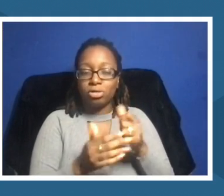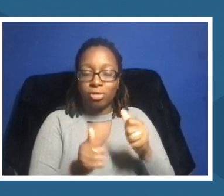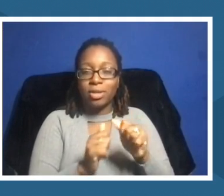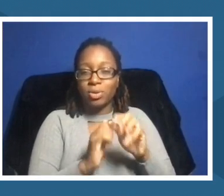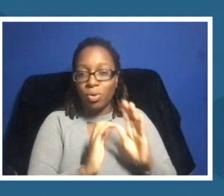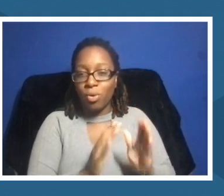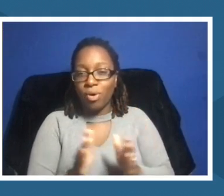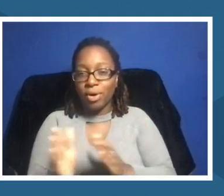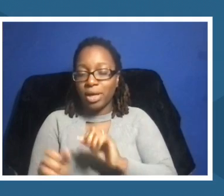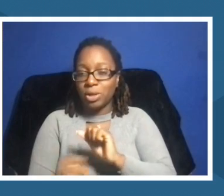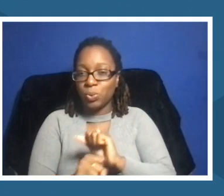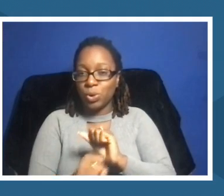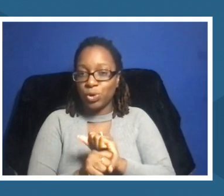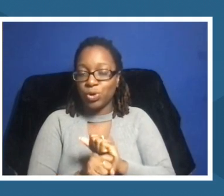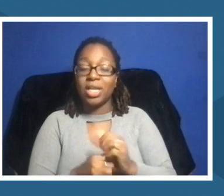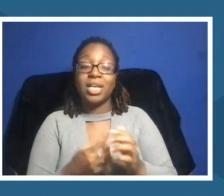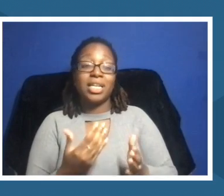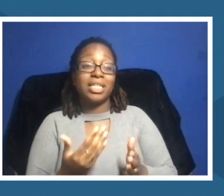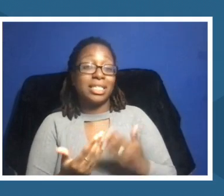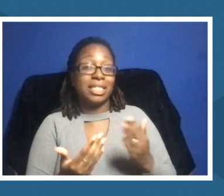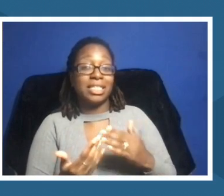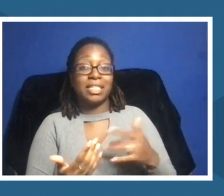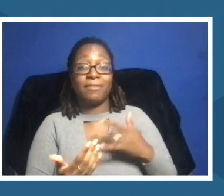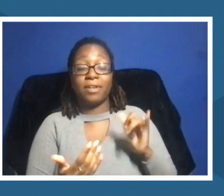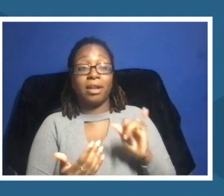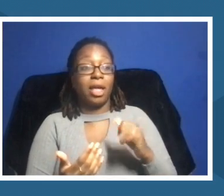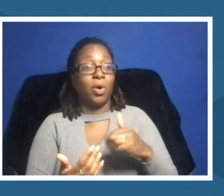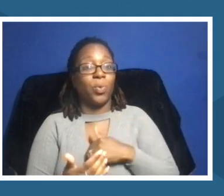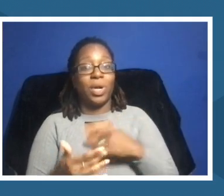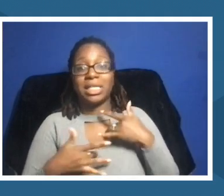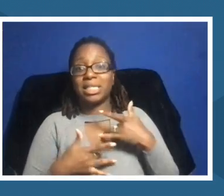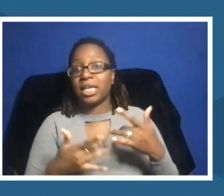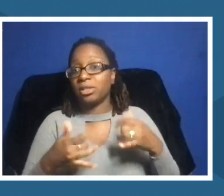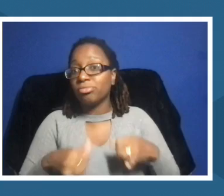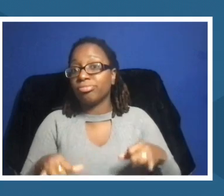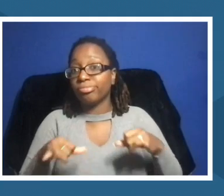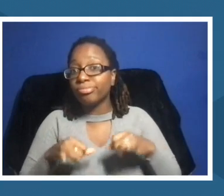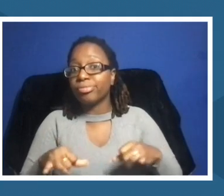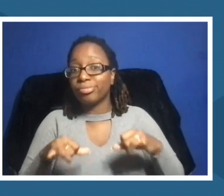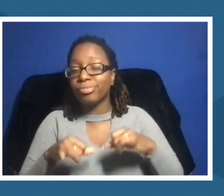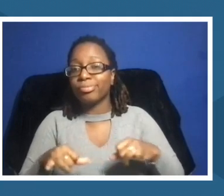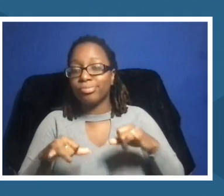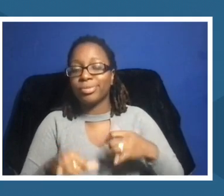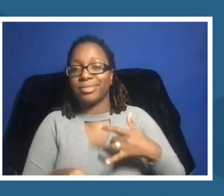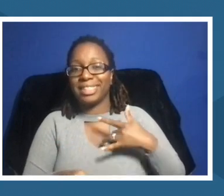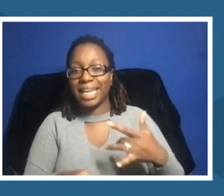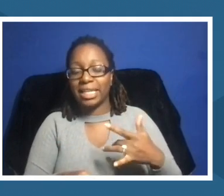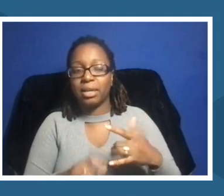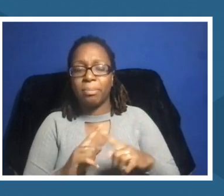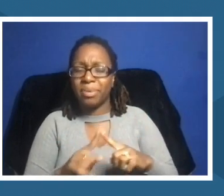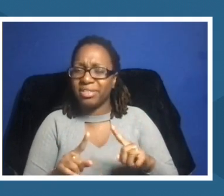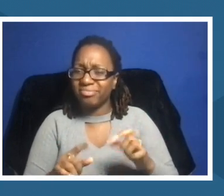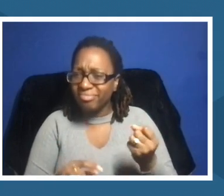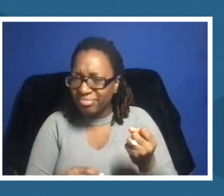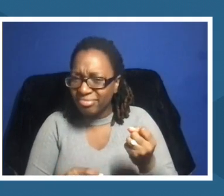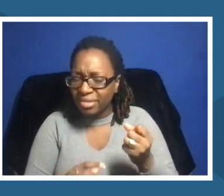look at the ways in which your particular group is being impacted and